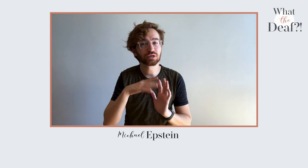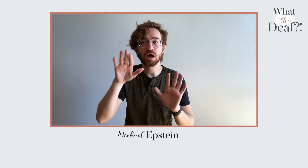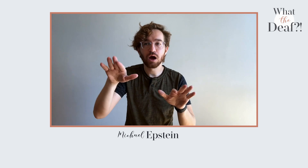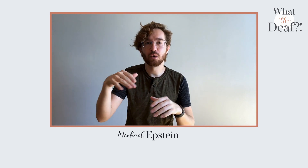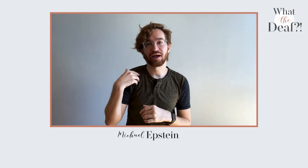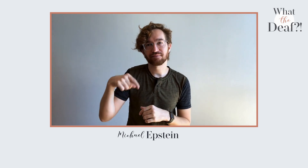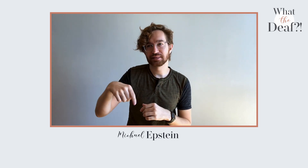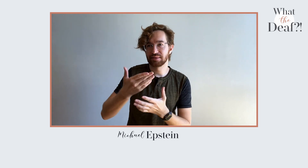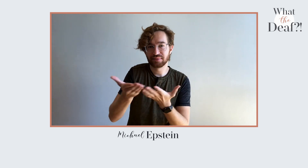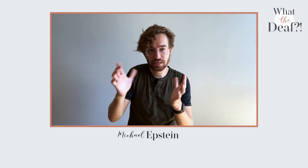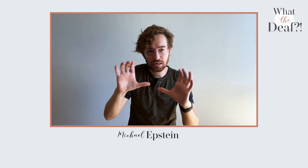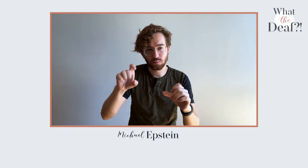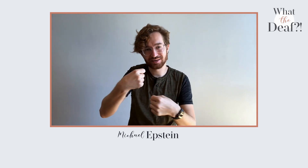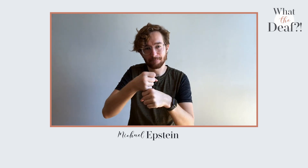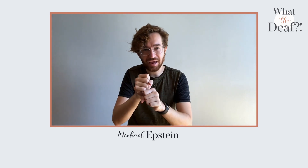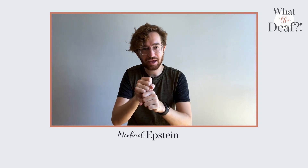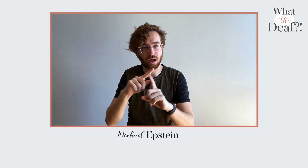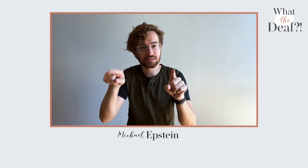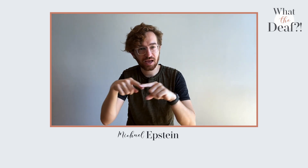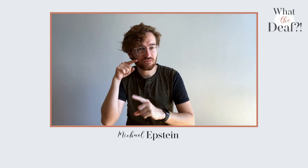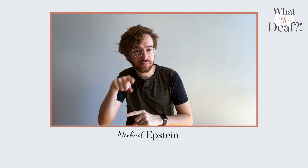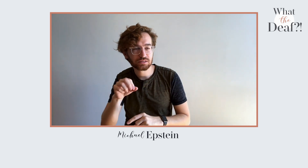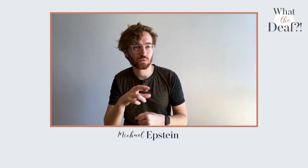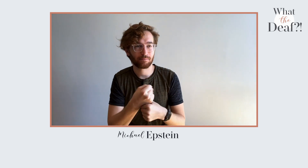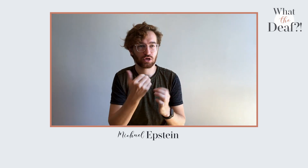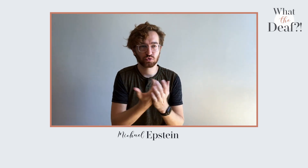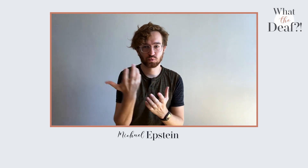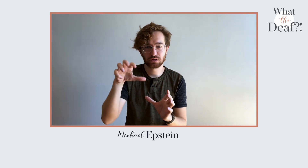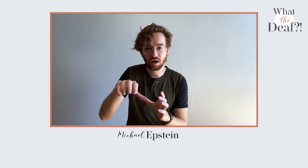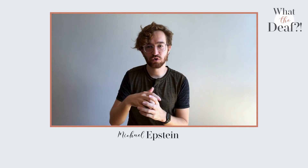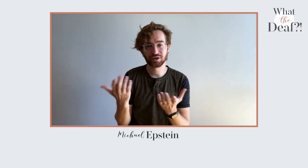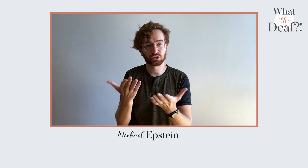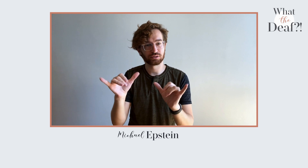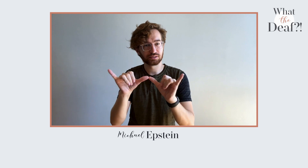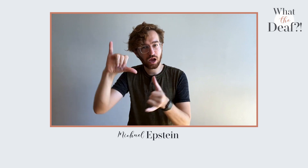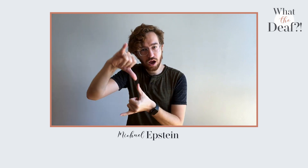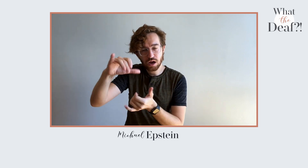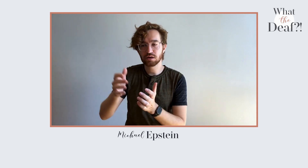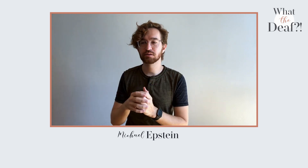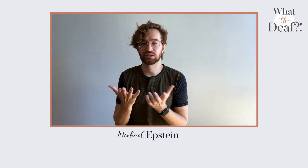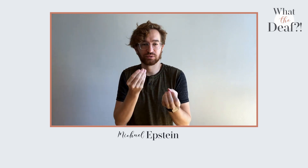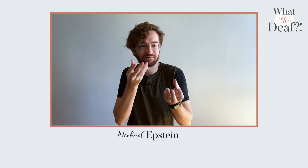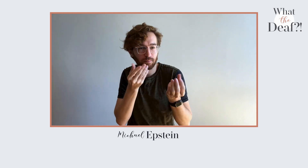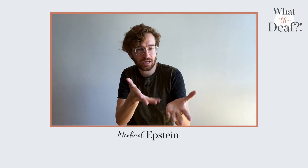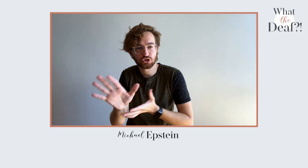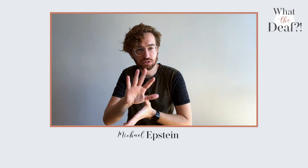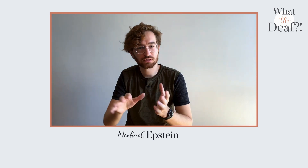and say, "Okay so we have this thing we're looking for you to design. Here's what we need, here's the sizing." And they provide all of the information in that email.